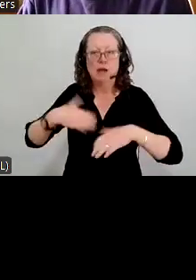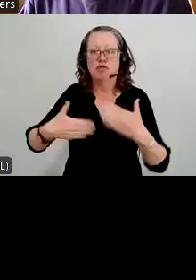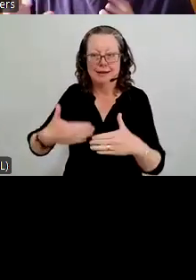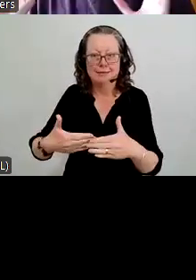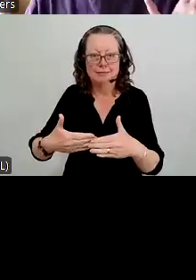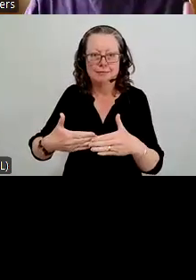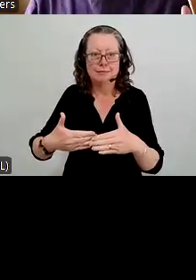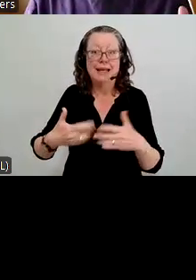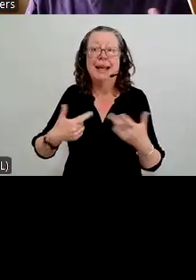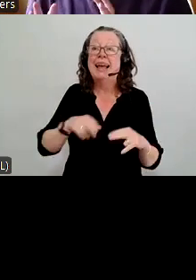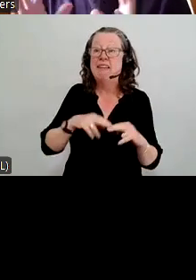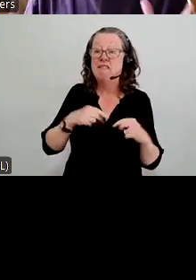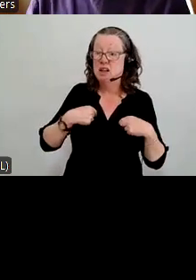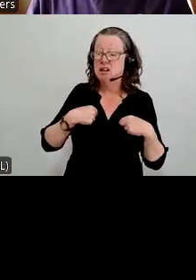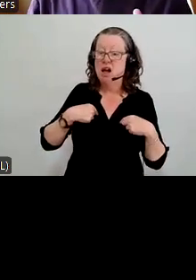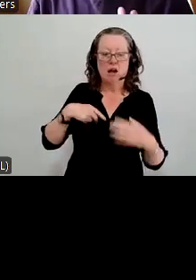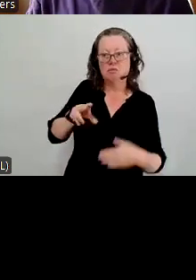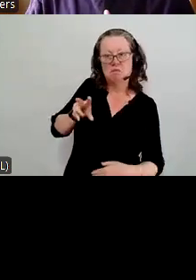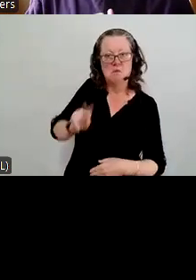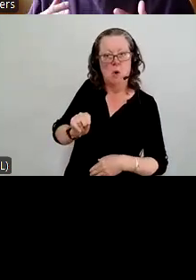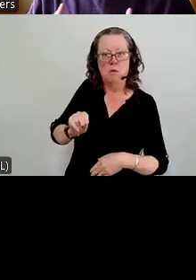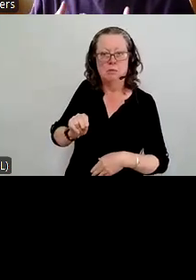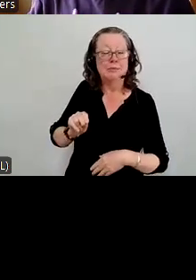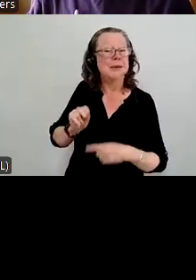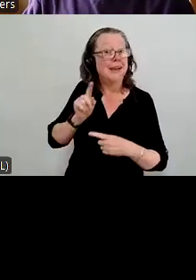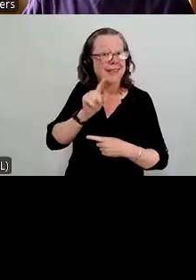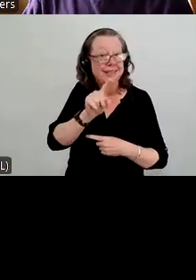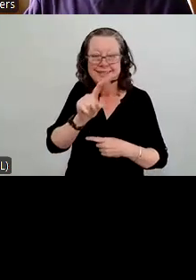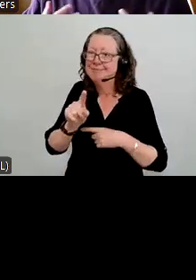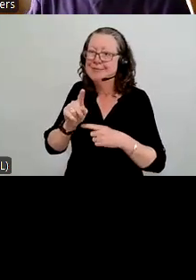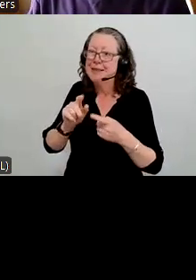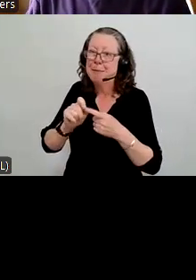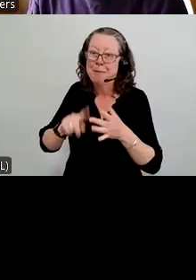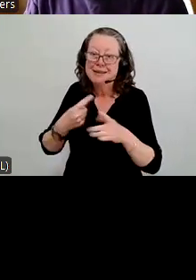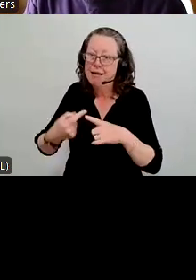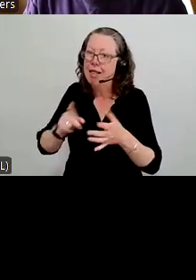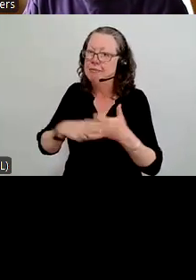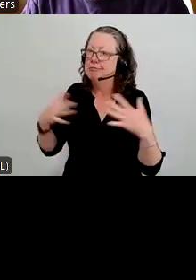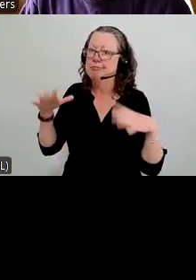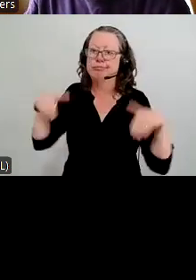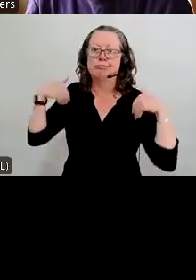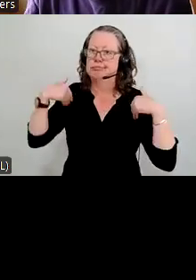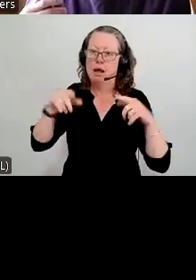If I opted out of it, it shouldn't be doing that. That's a real compliant way of doing it, and it gives the user a choice.